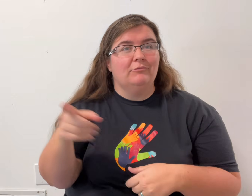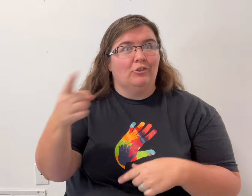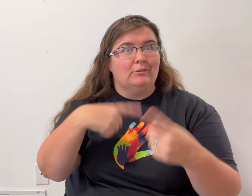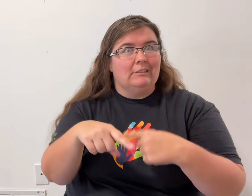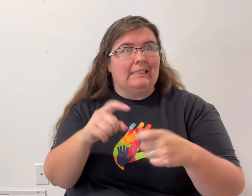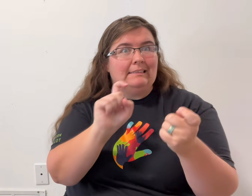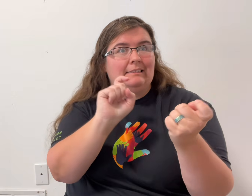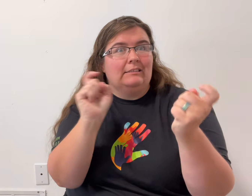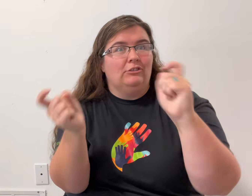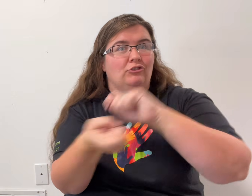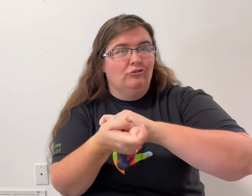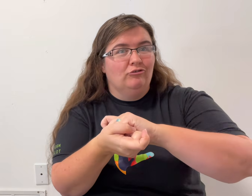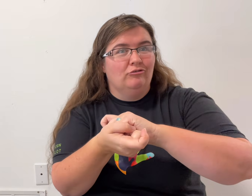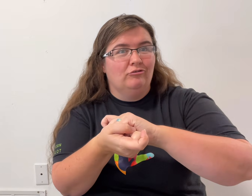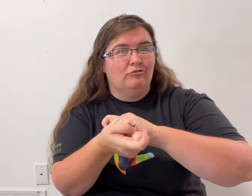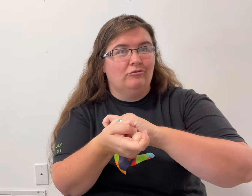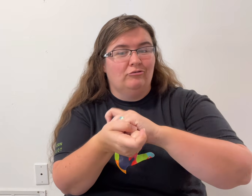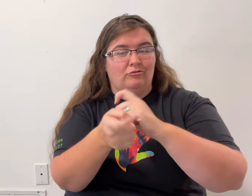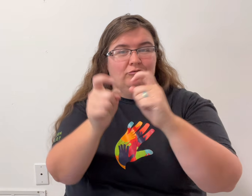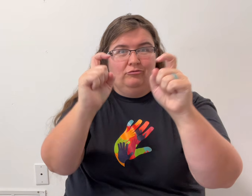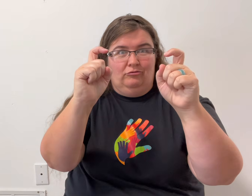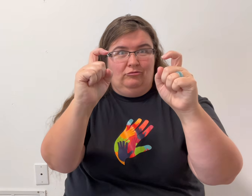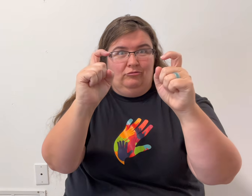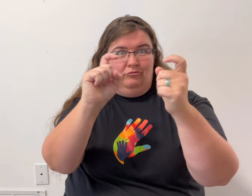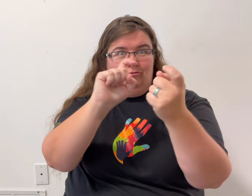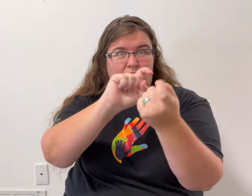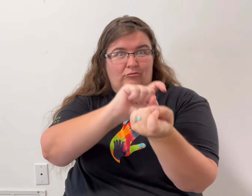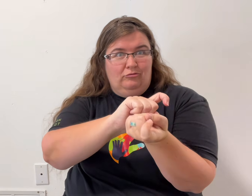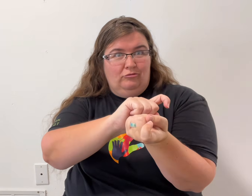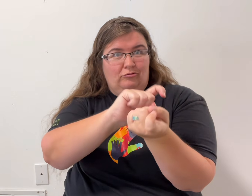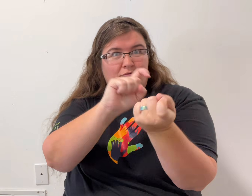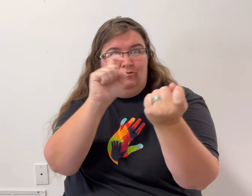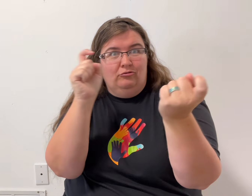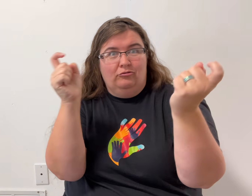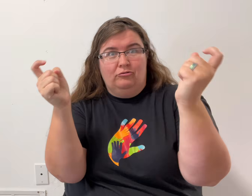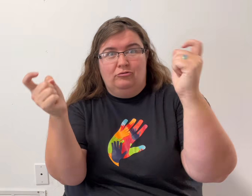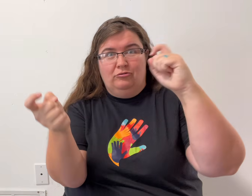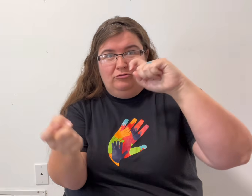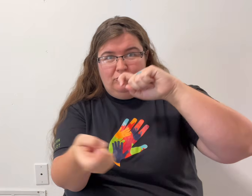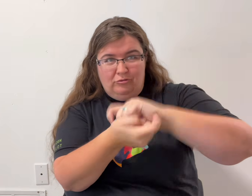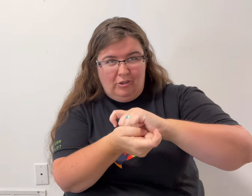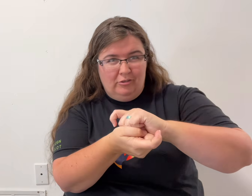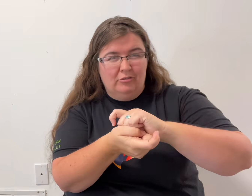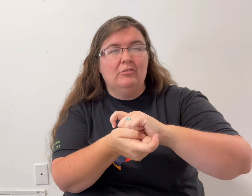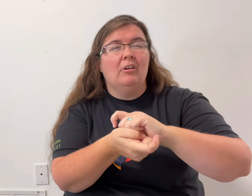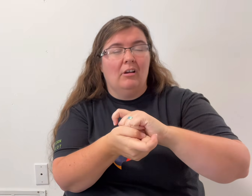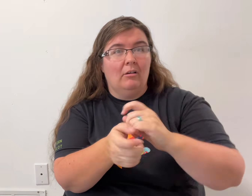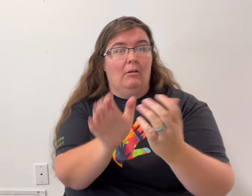She says that it CHANGED Use X handshapes for CHANGE twist them like this